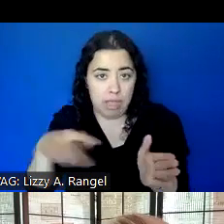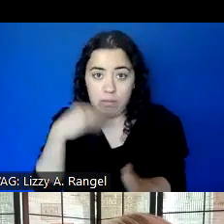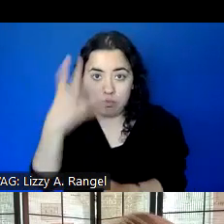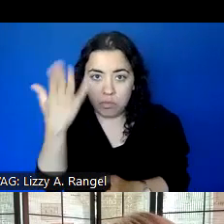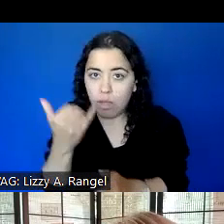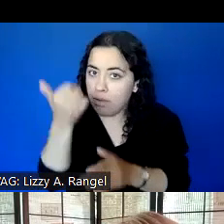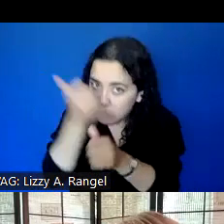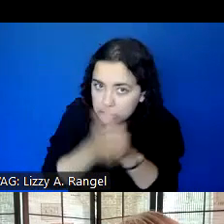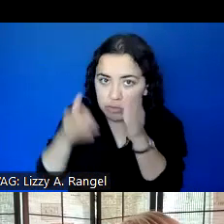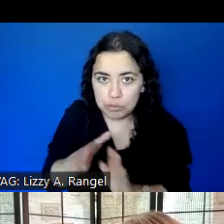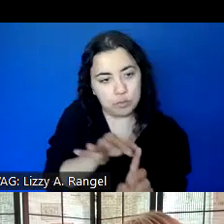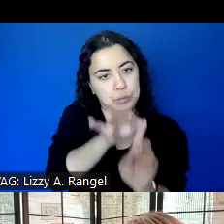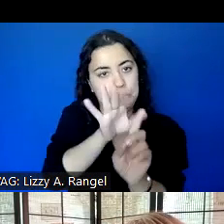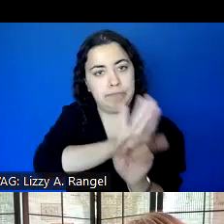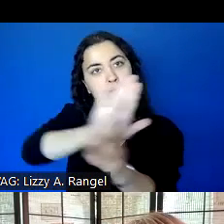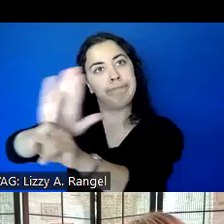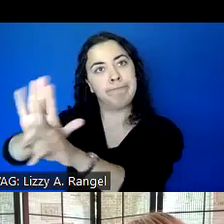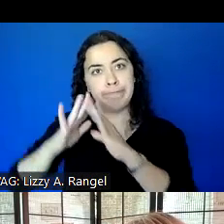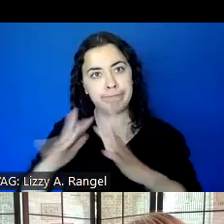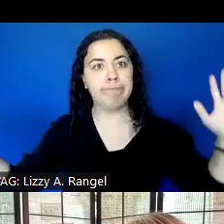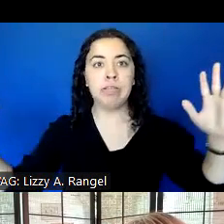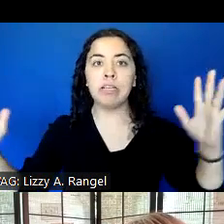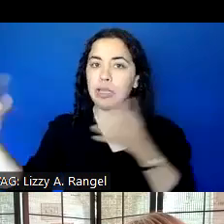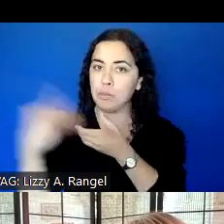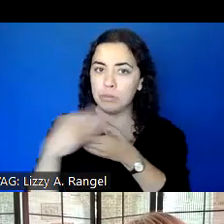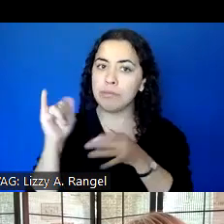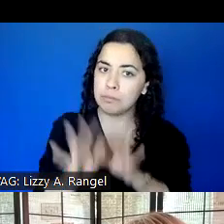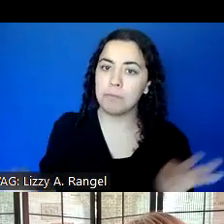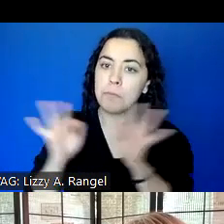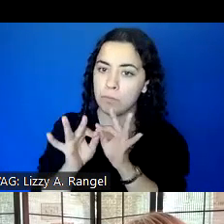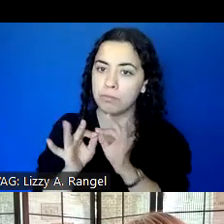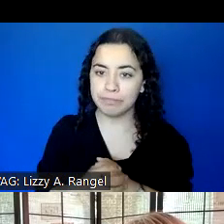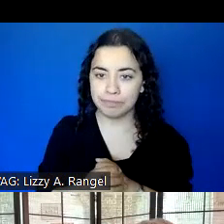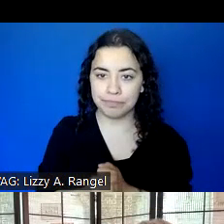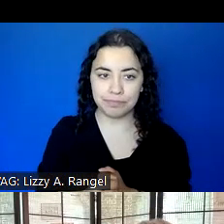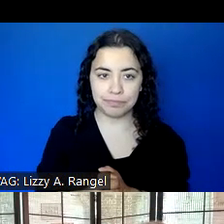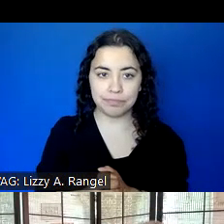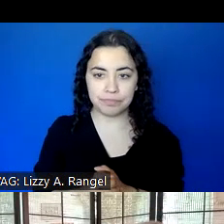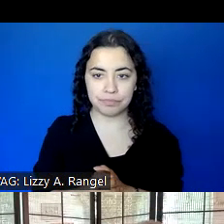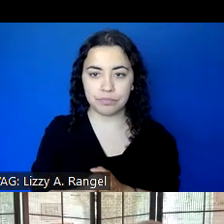wear my glasses, and then all of a sudden when people are presenting, I can't see anything. So